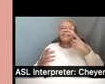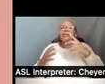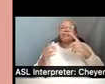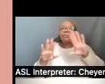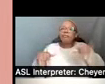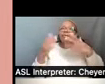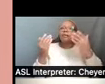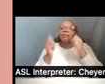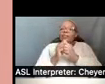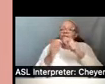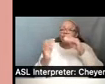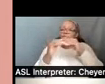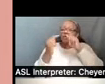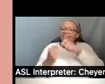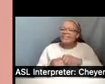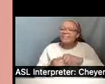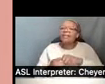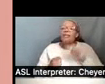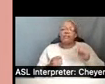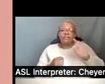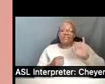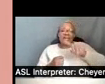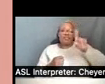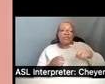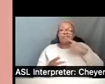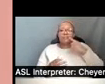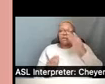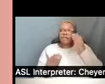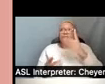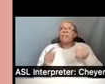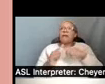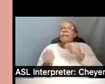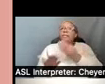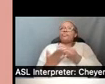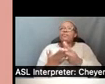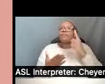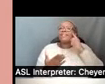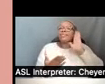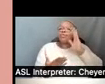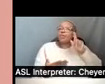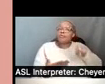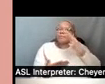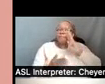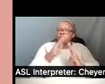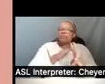This question will also inform how much funding we think you will need. Whew.